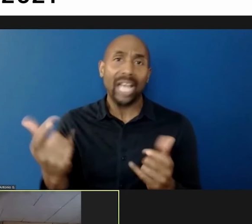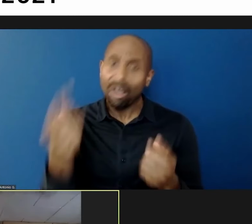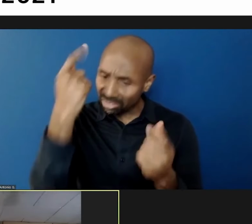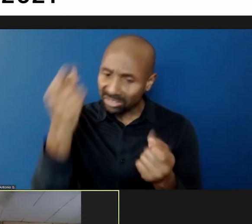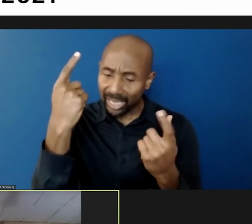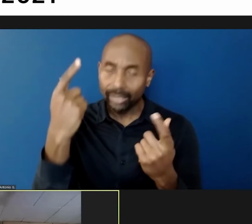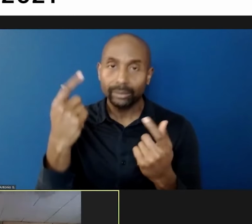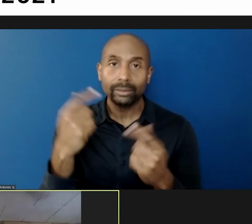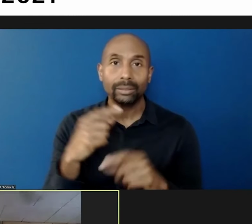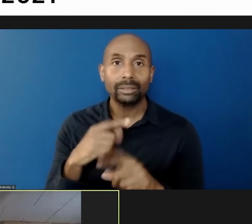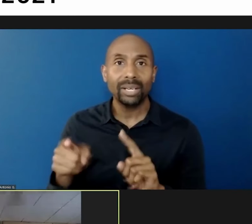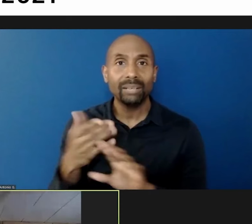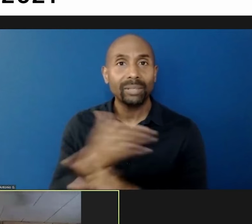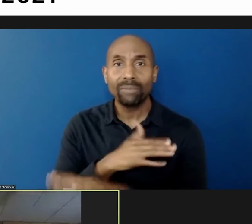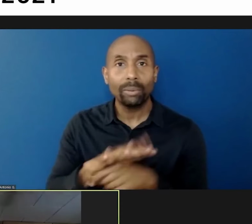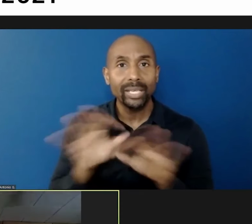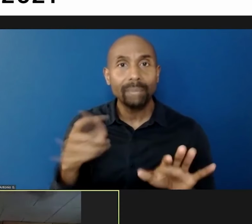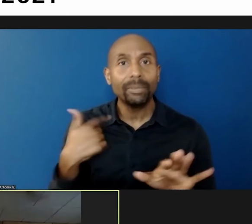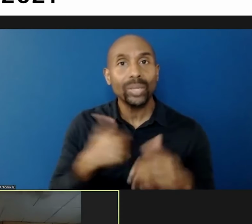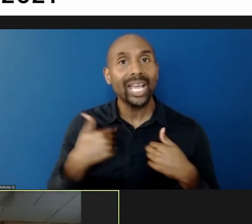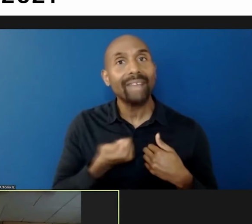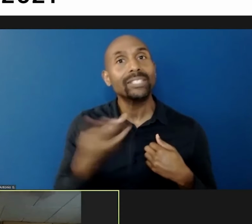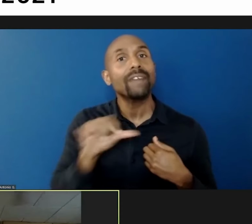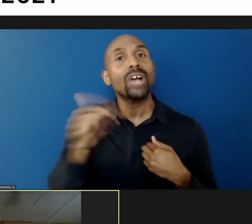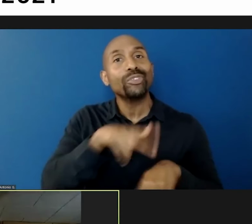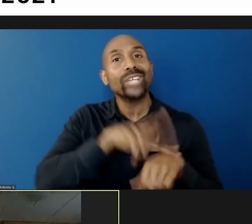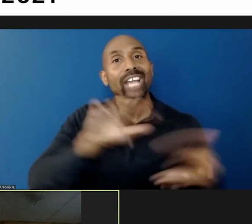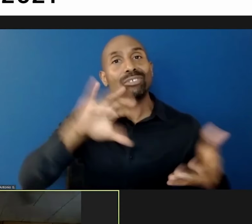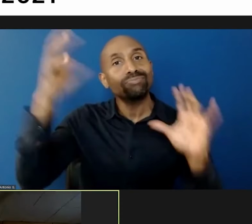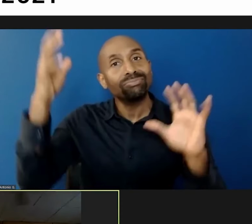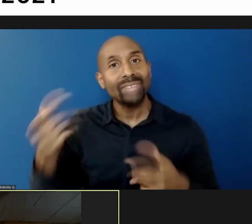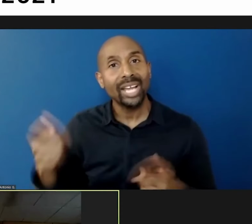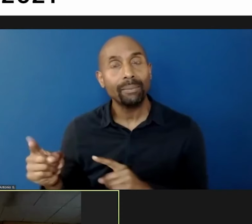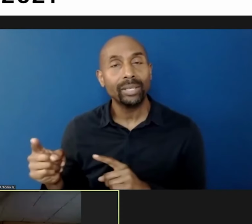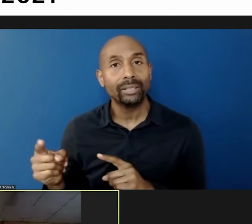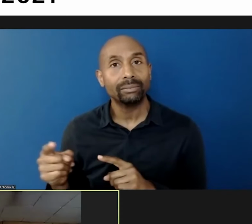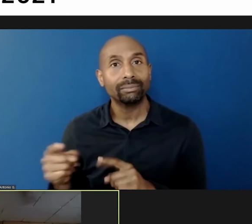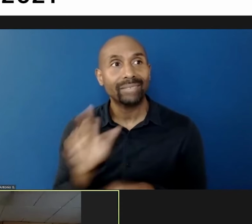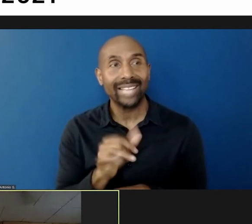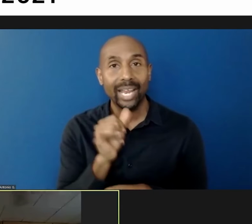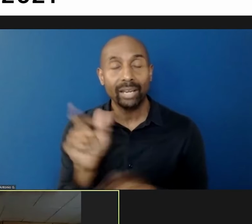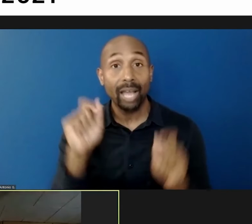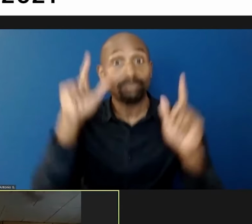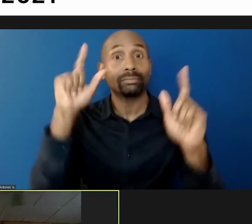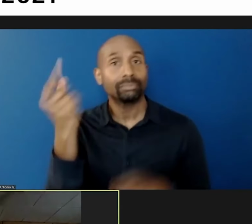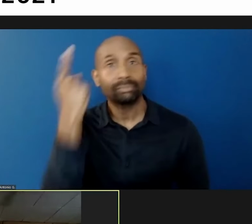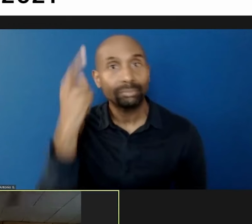Why were they not eye openers? So I think for me at least, the best way to address the